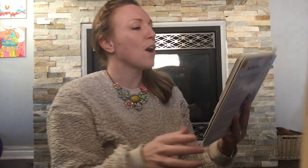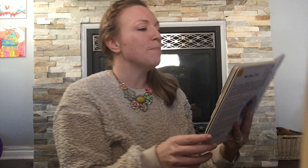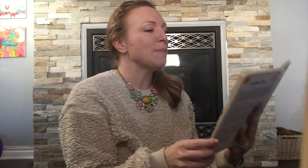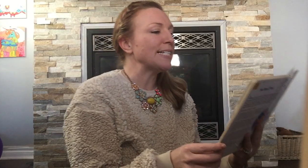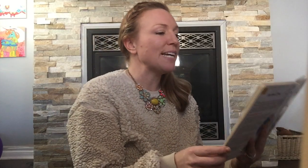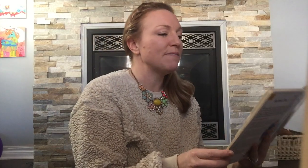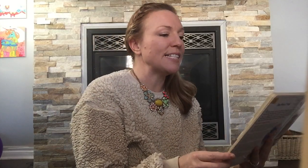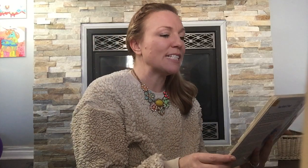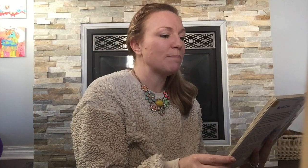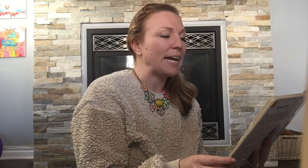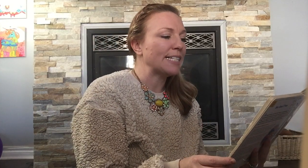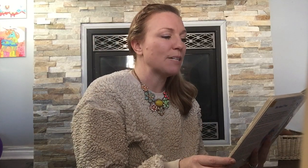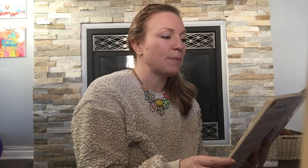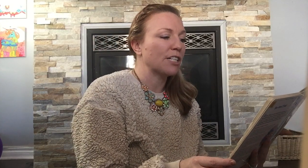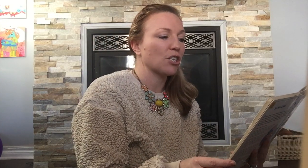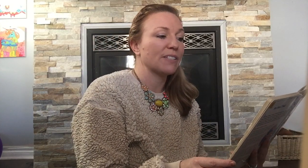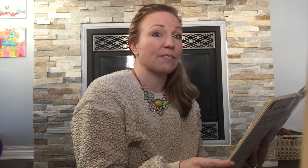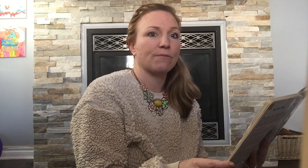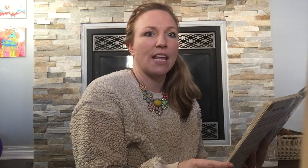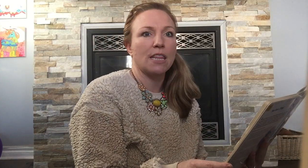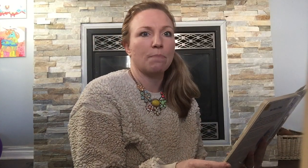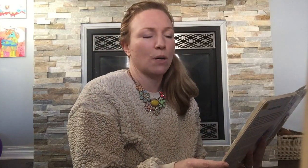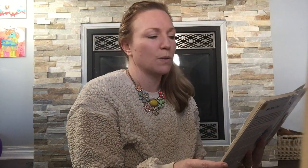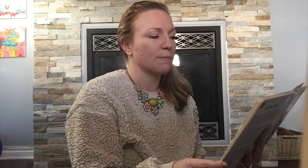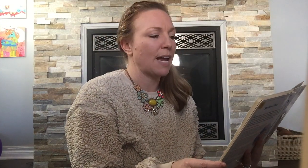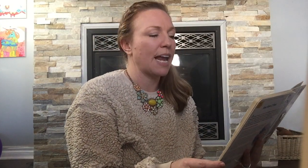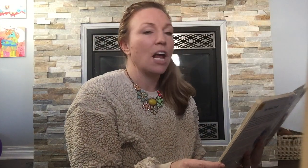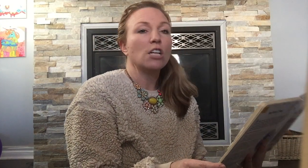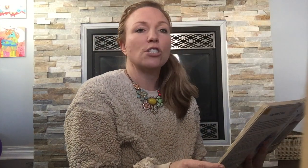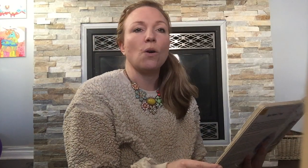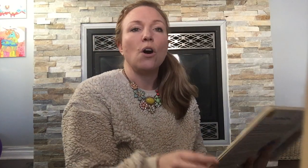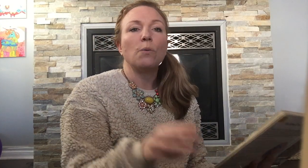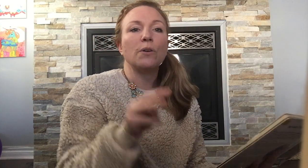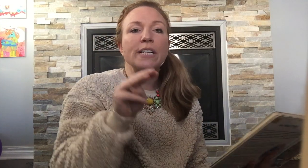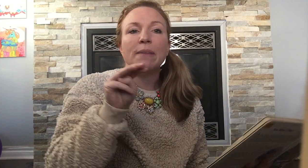On Monday, Vincent painted a picture of his friend, the postman. So, we're going to make